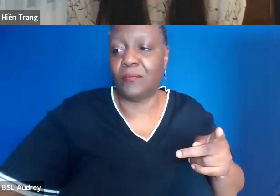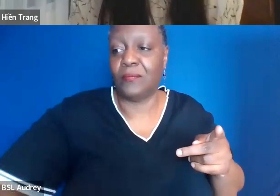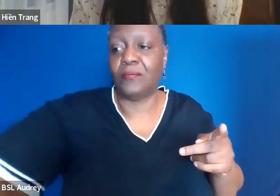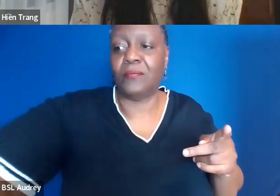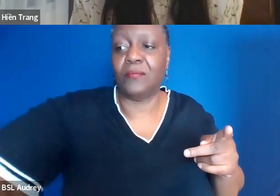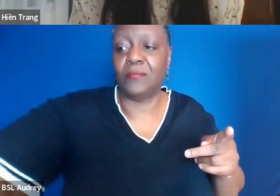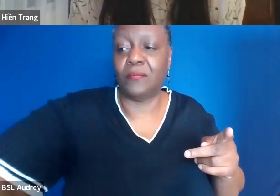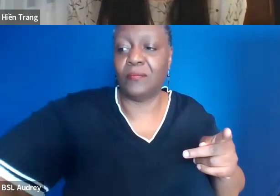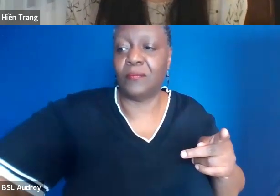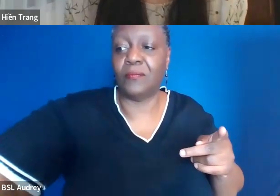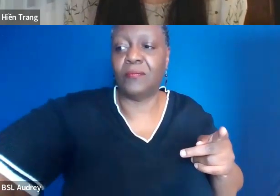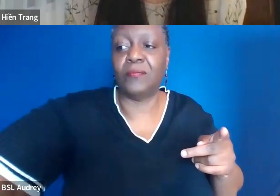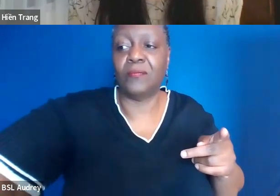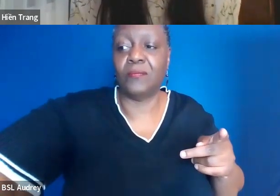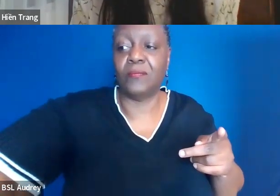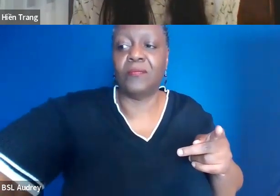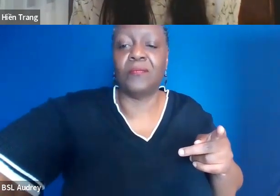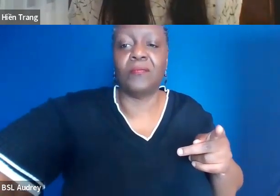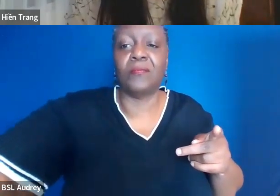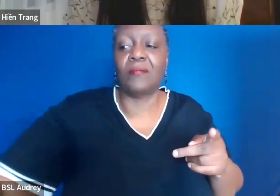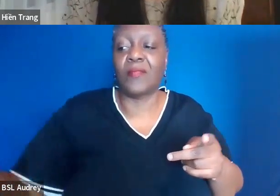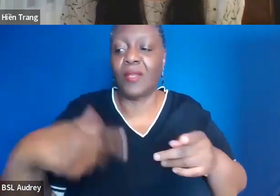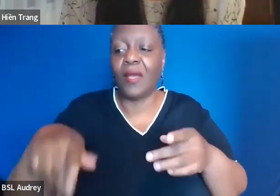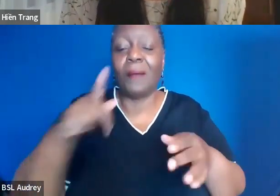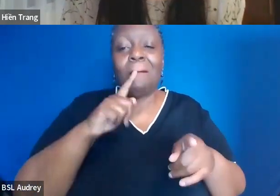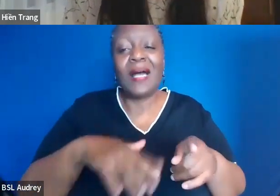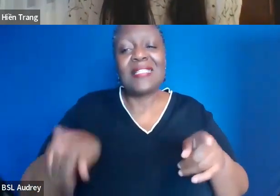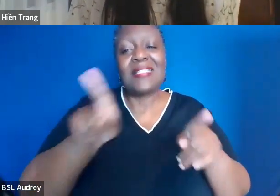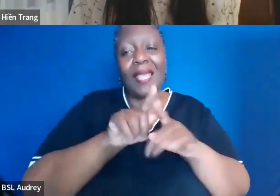My fingers’ scents are yours: the cardamom ghost of your perfume,